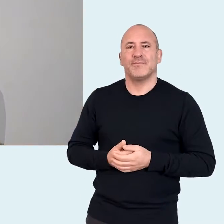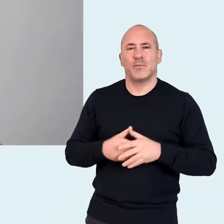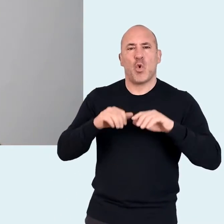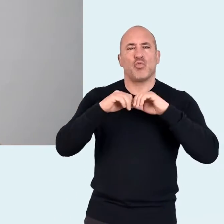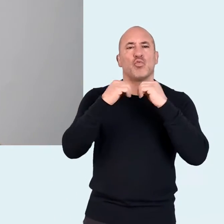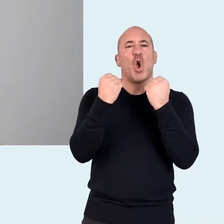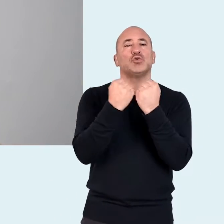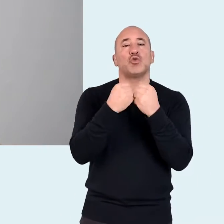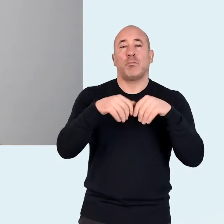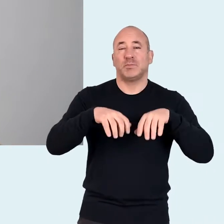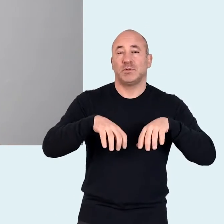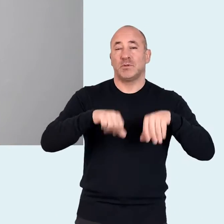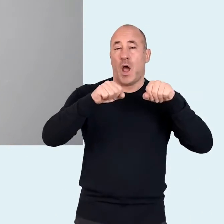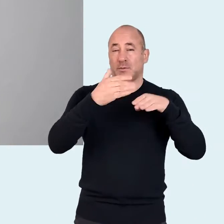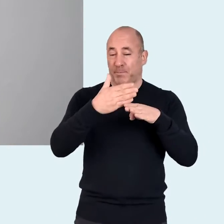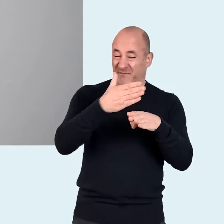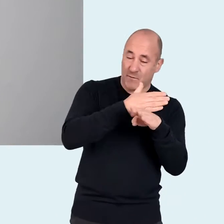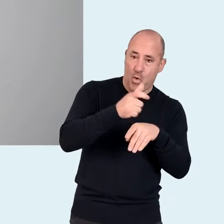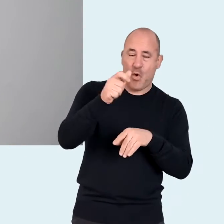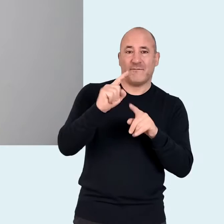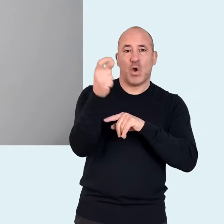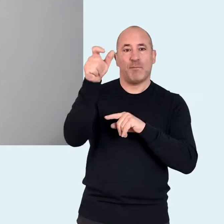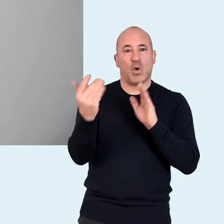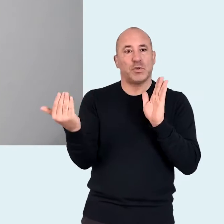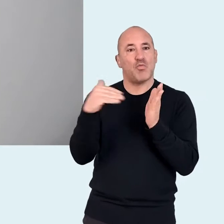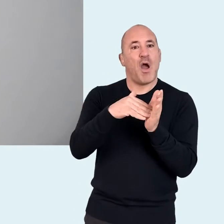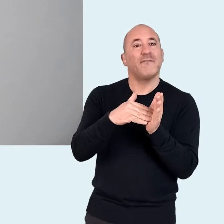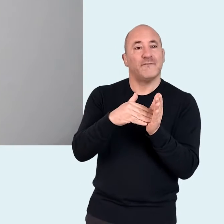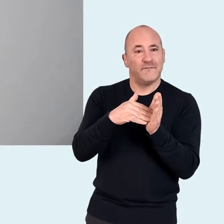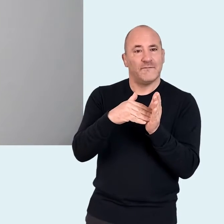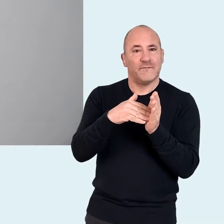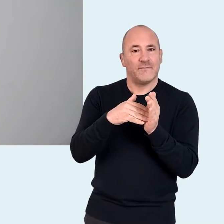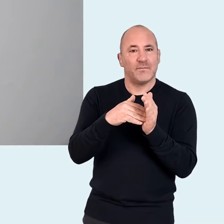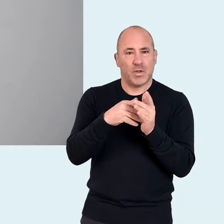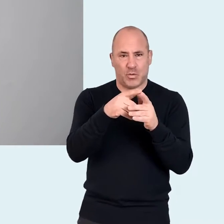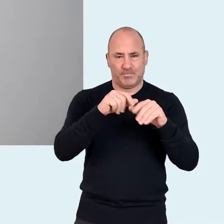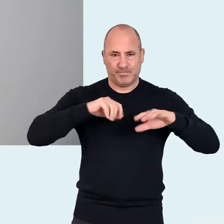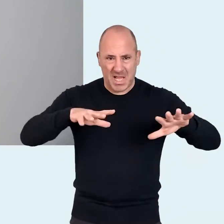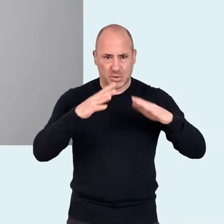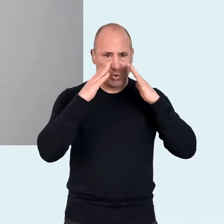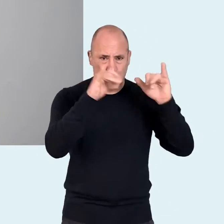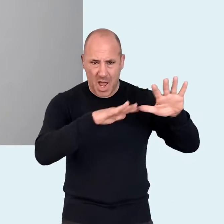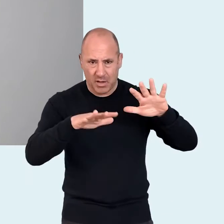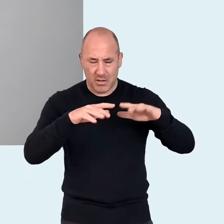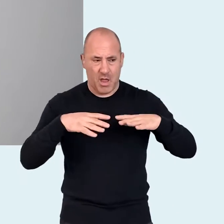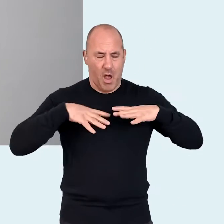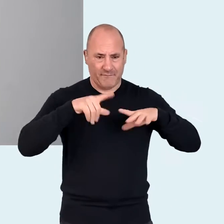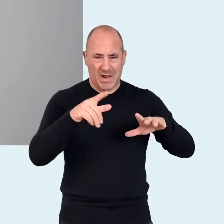A workshop begins before the first person enters the room. So once you've checked out